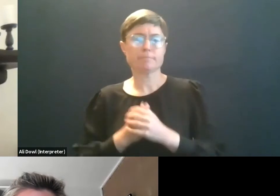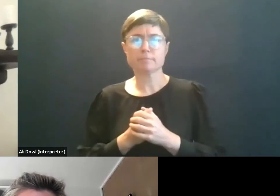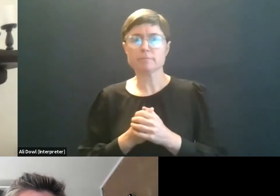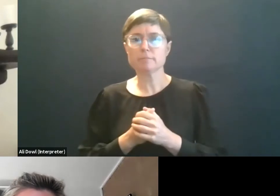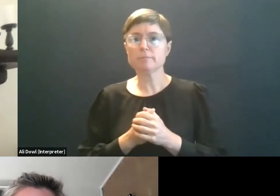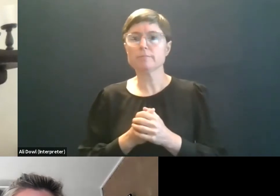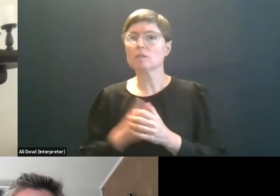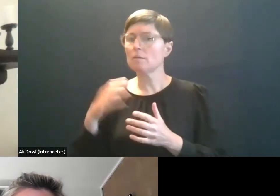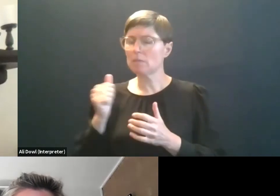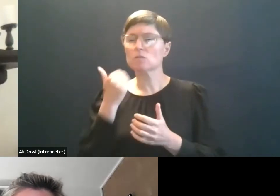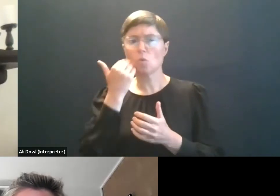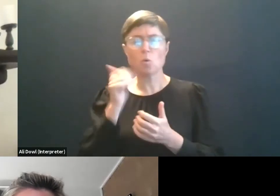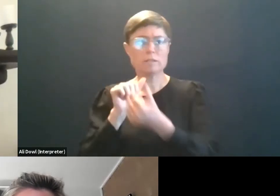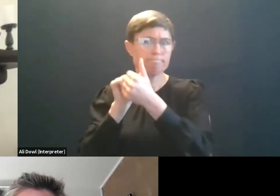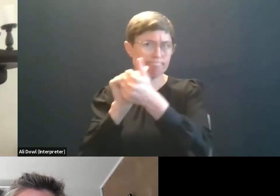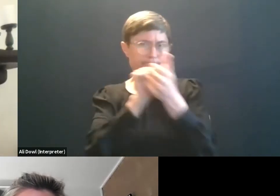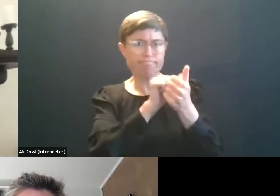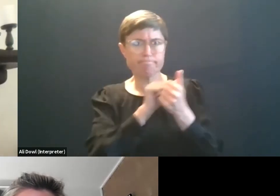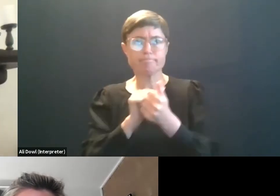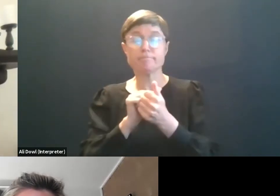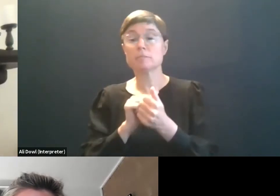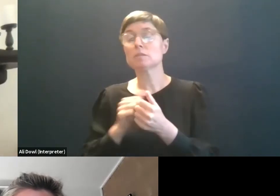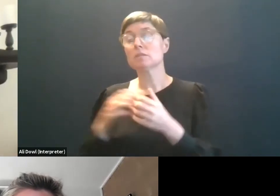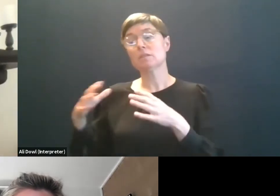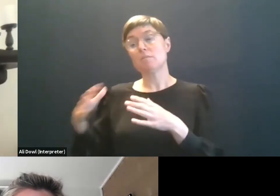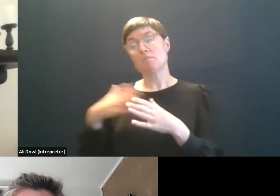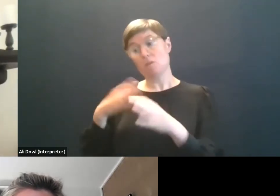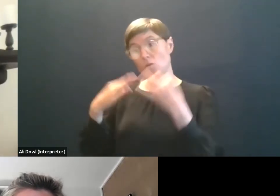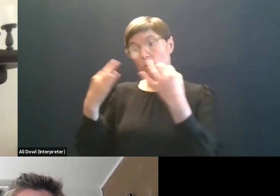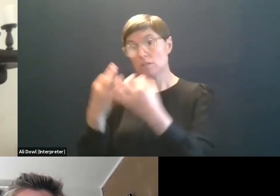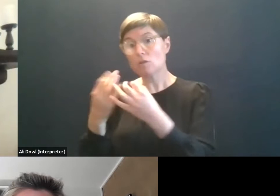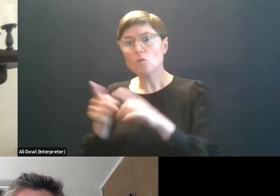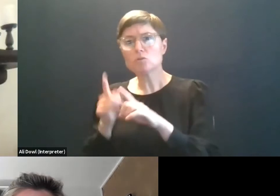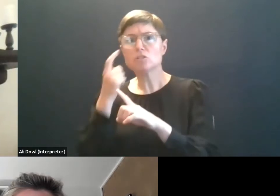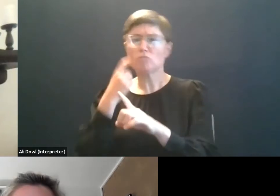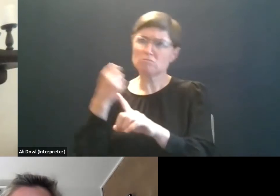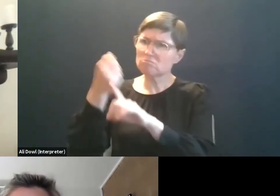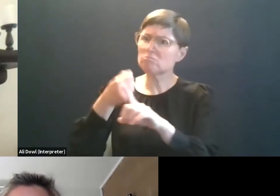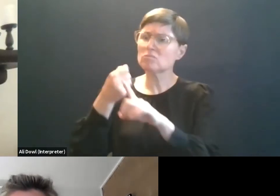with others and we're very active in advocating for a reform agenda in Australia around mental